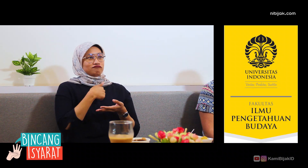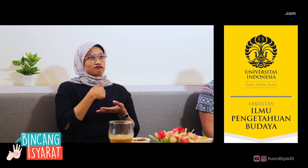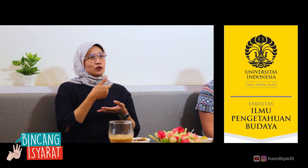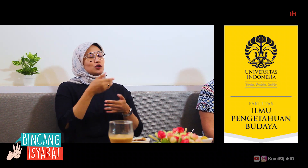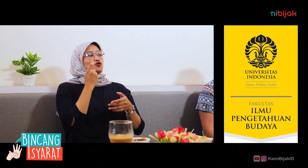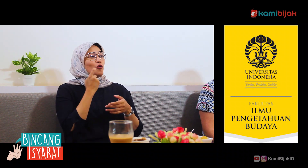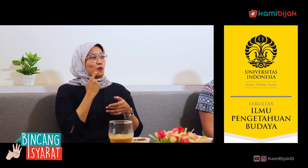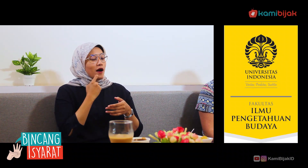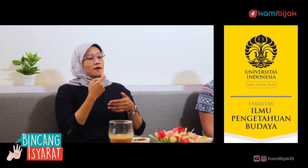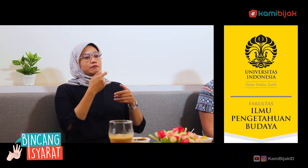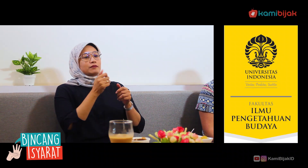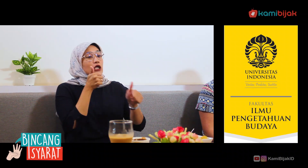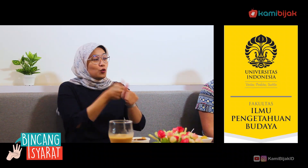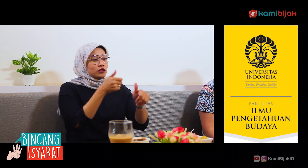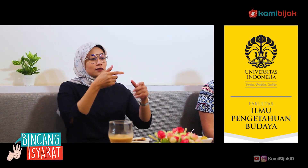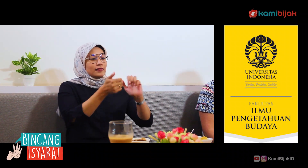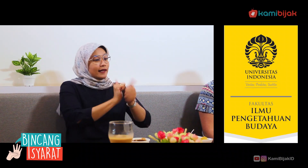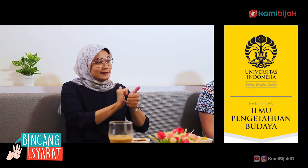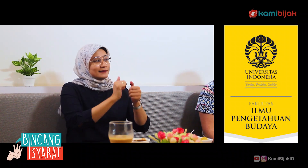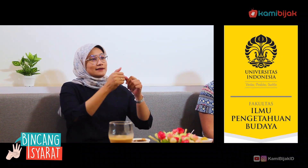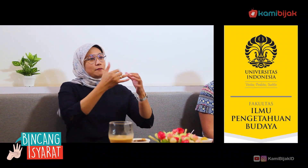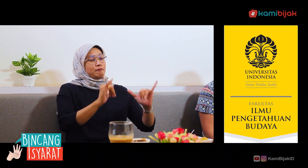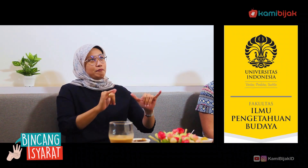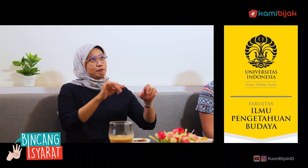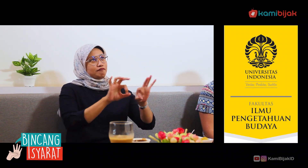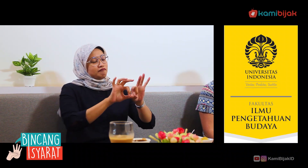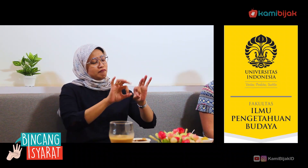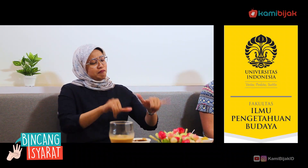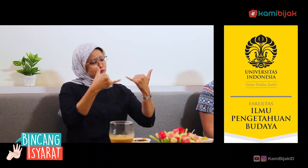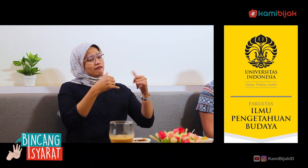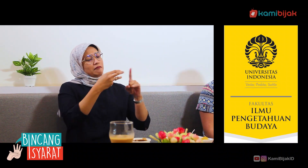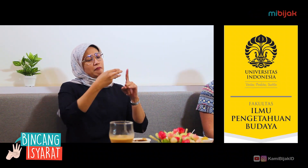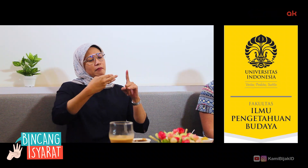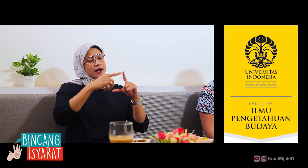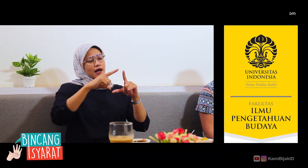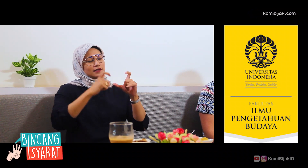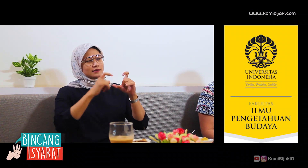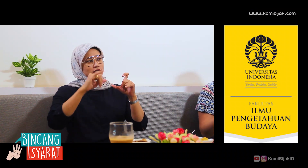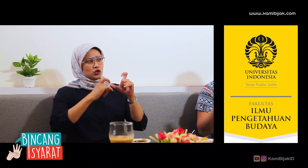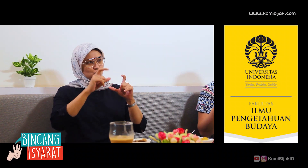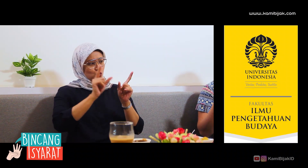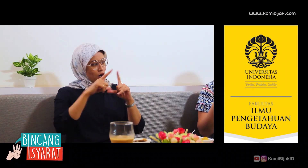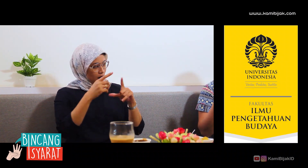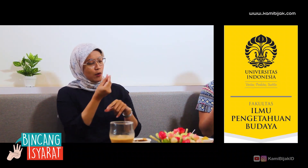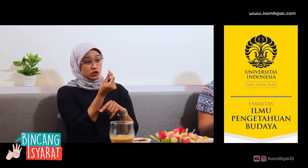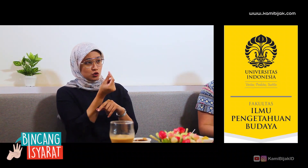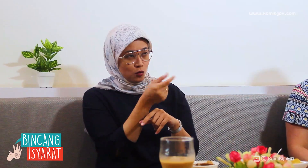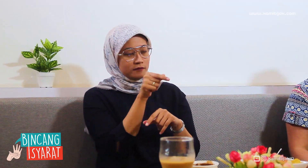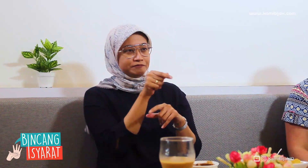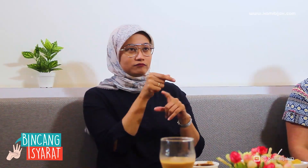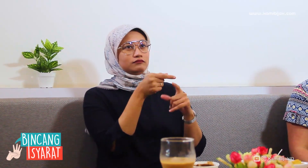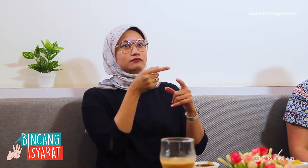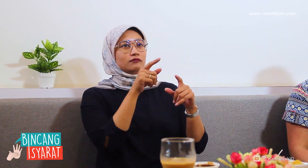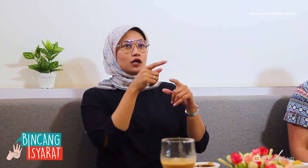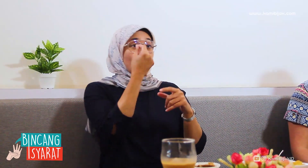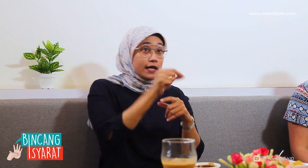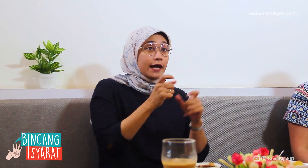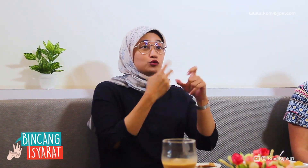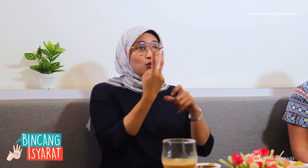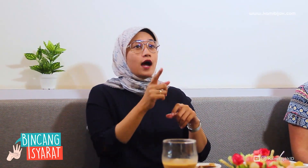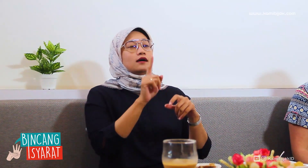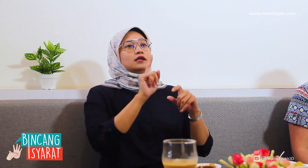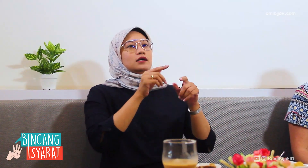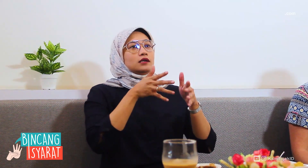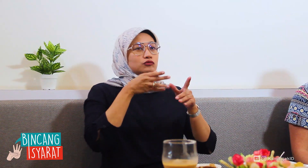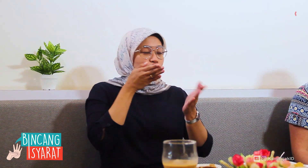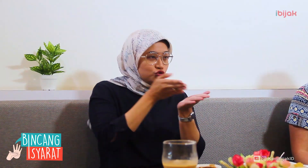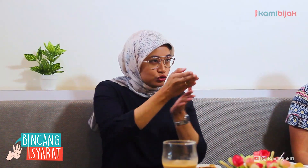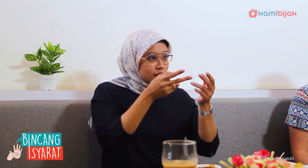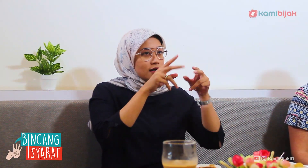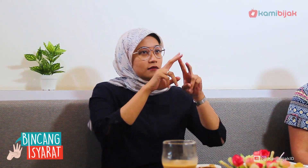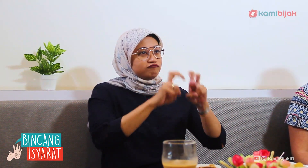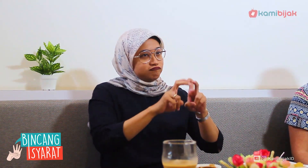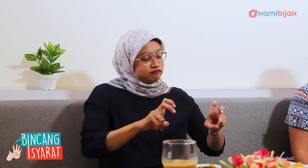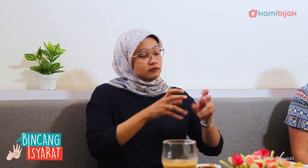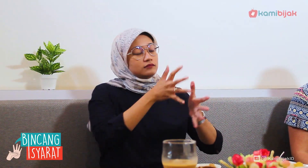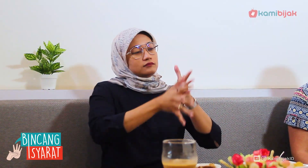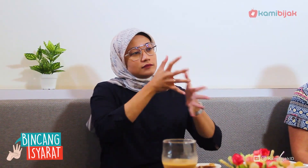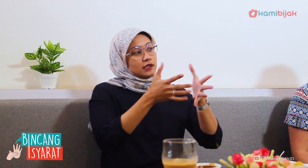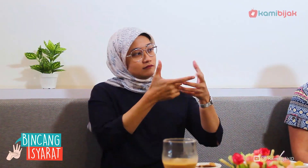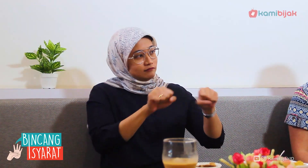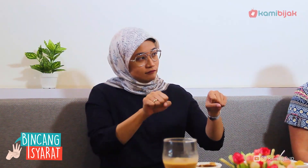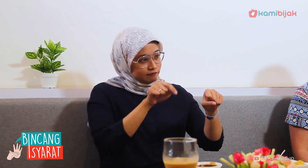to try to take the selection test S2 Linguistic sign language scholarships.